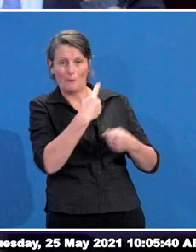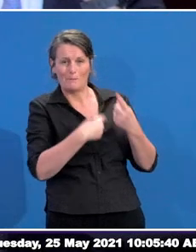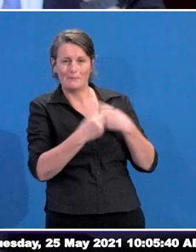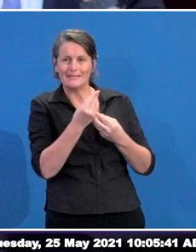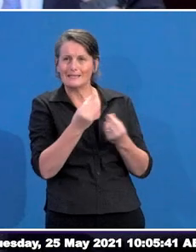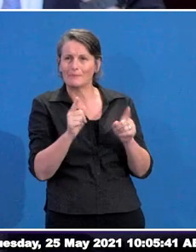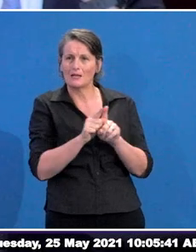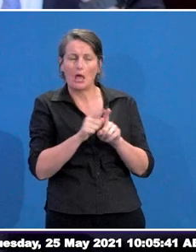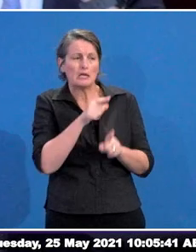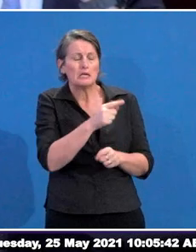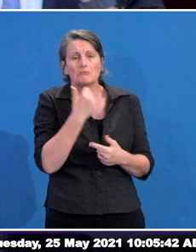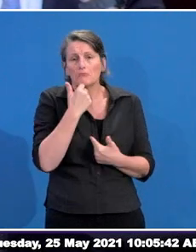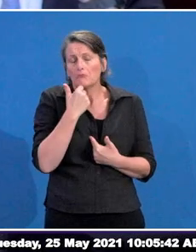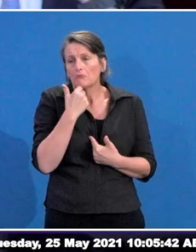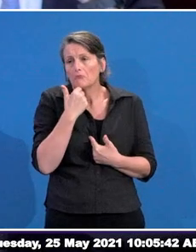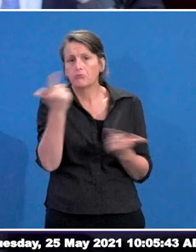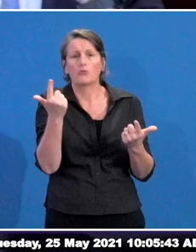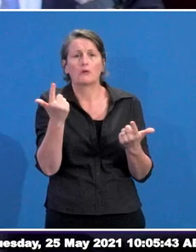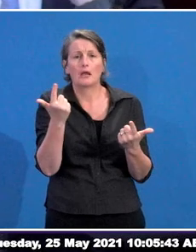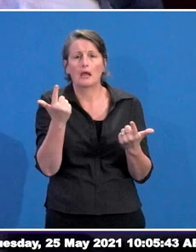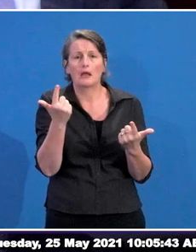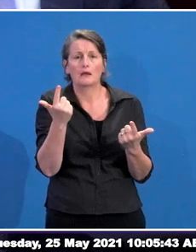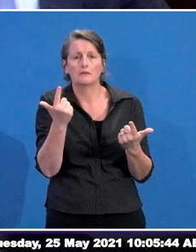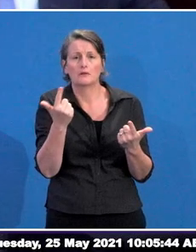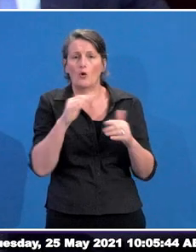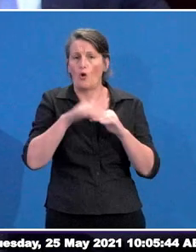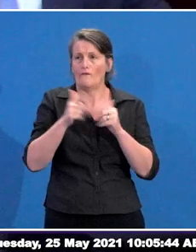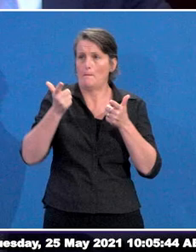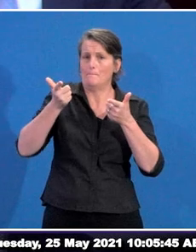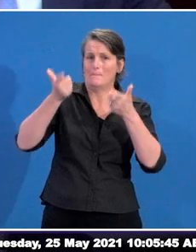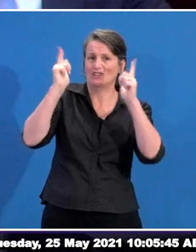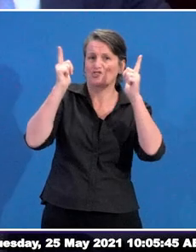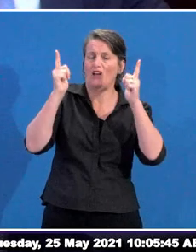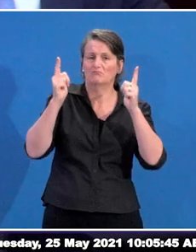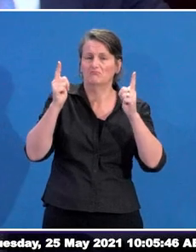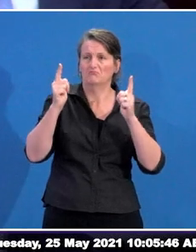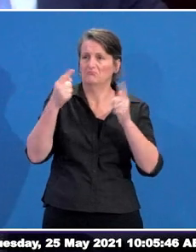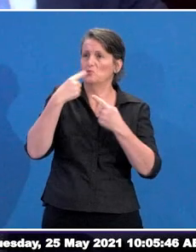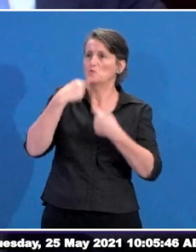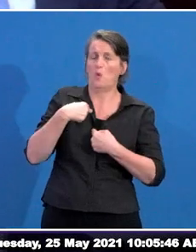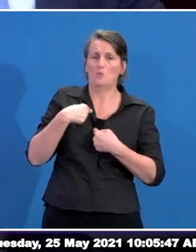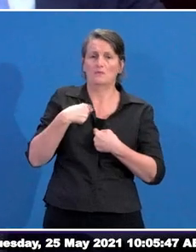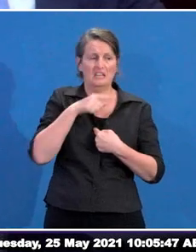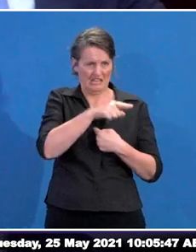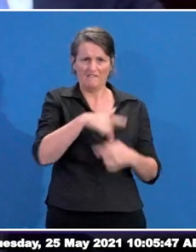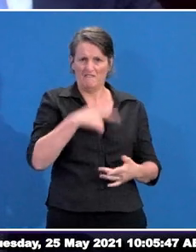he didn't give a damn about what management said. He felt it was appropriate and therefore he would do it.